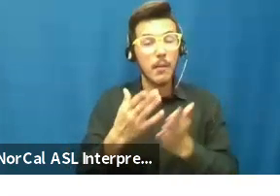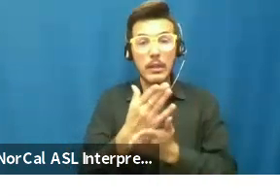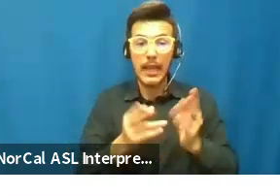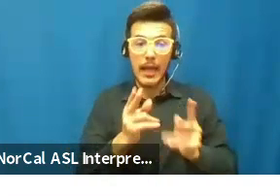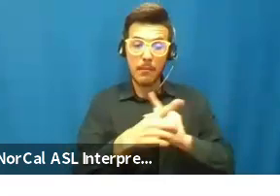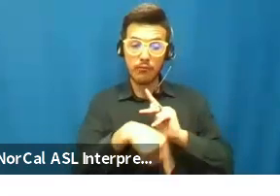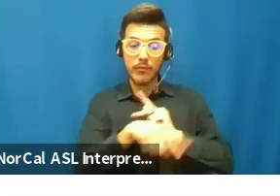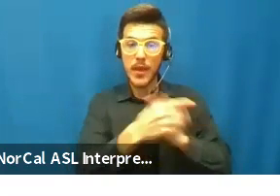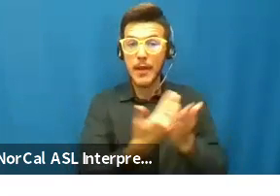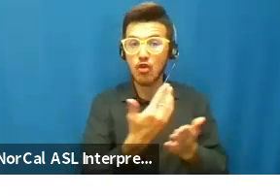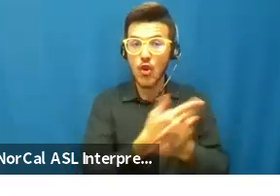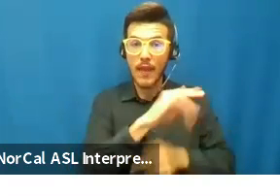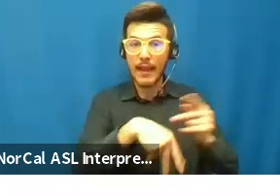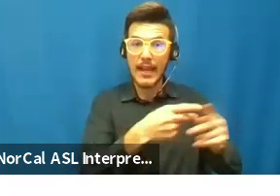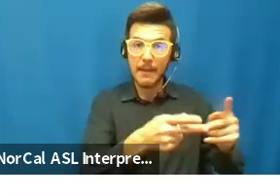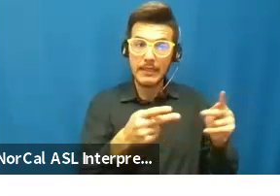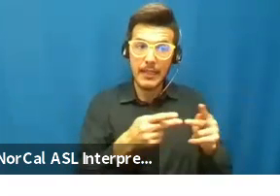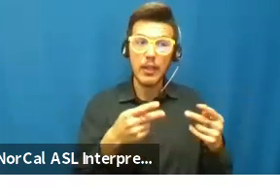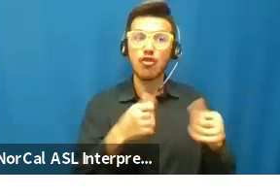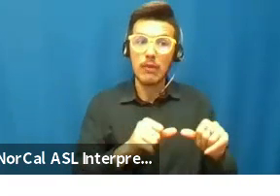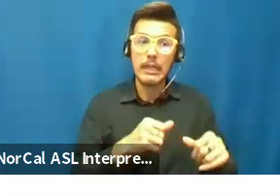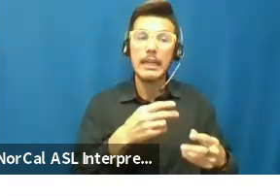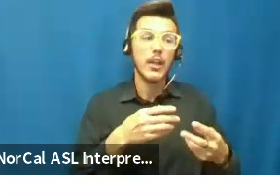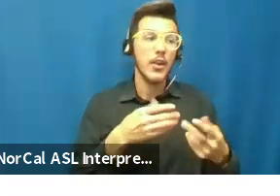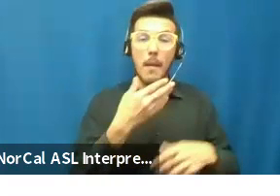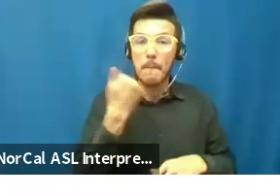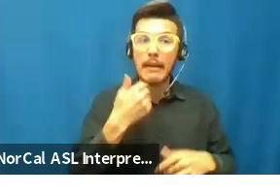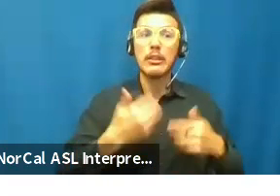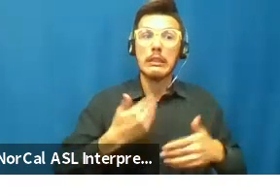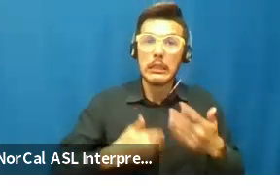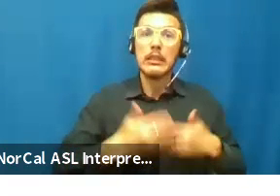really kind of keeping their head above water. And we had others who had been in these positions for